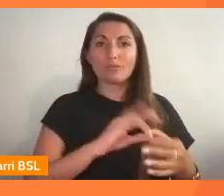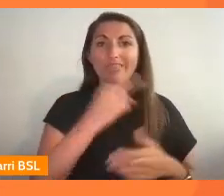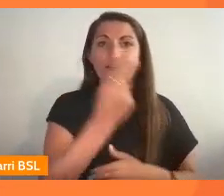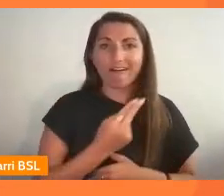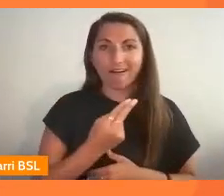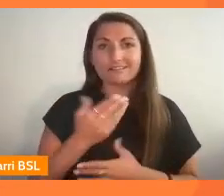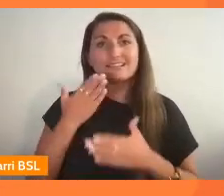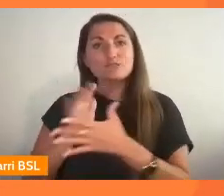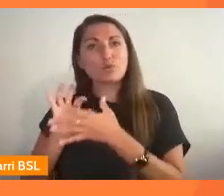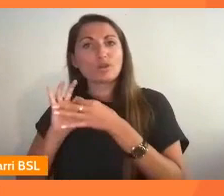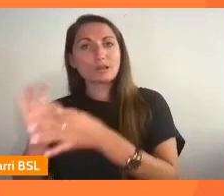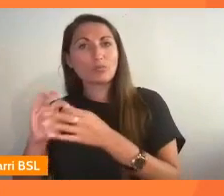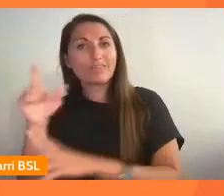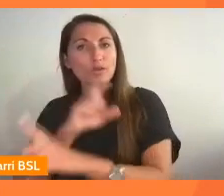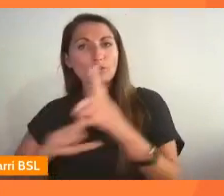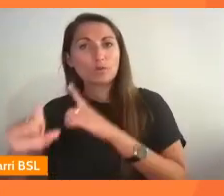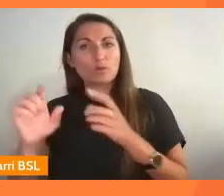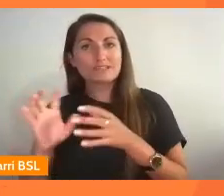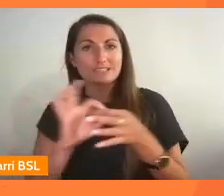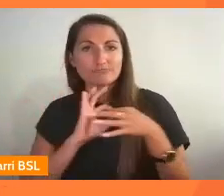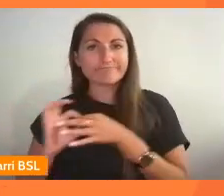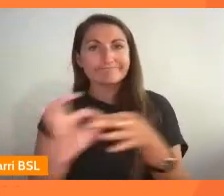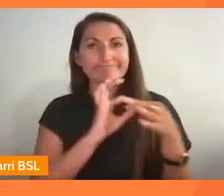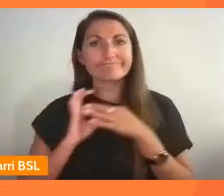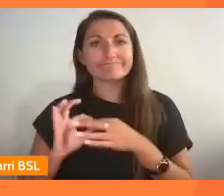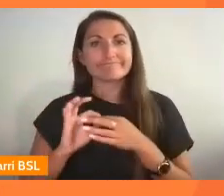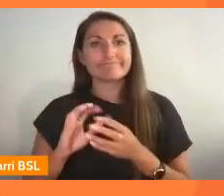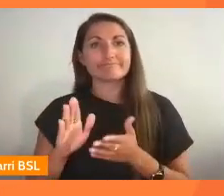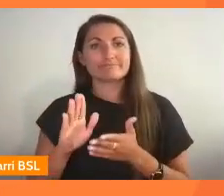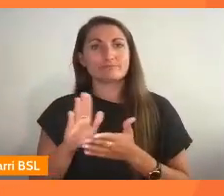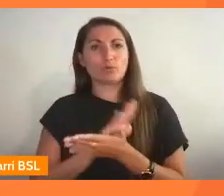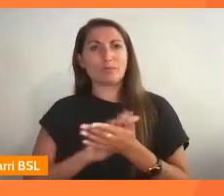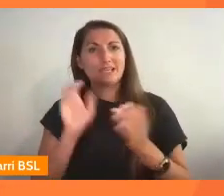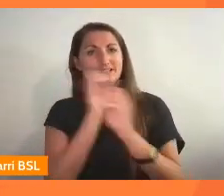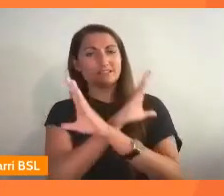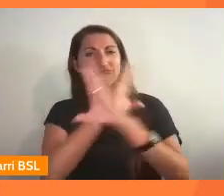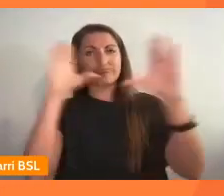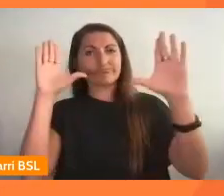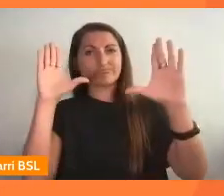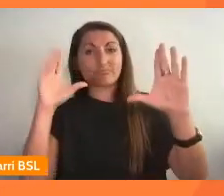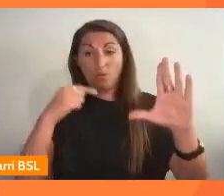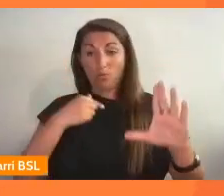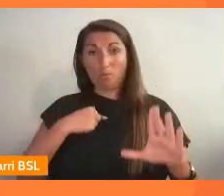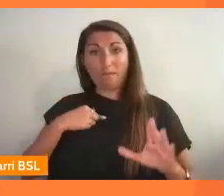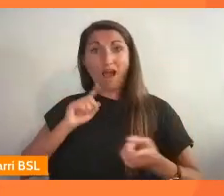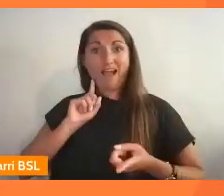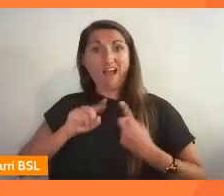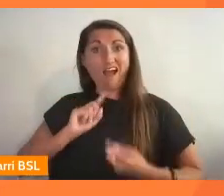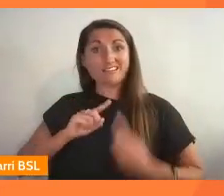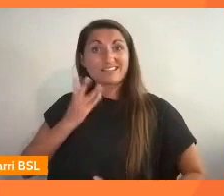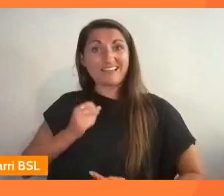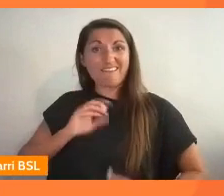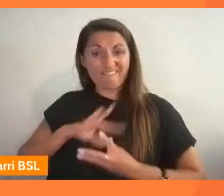What that looks like is we don't believe that we have all the answers. We certainly don't.